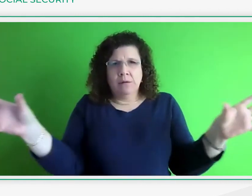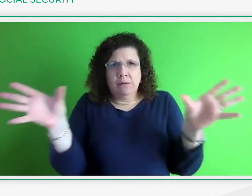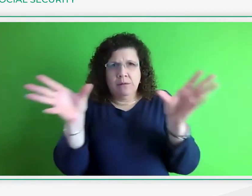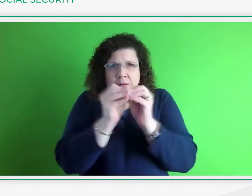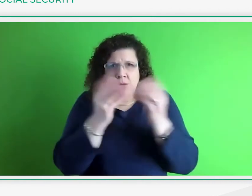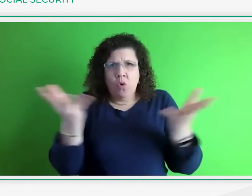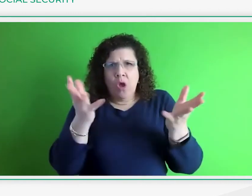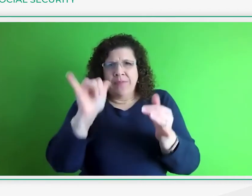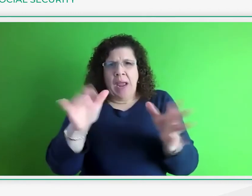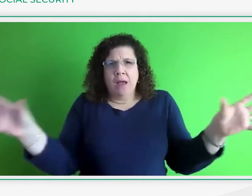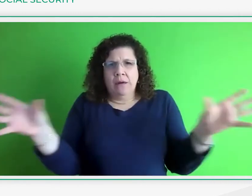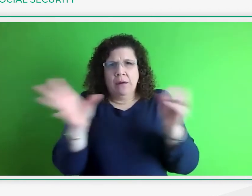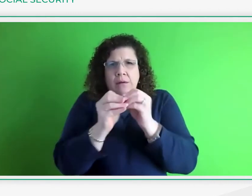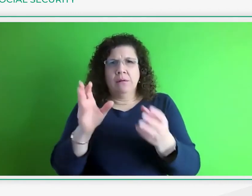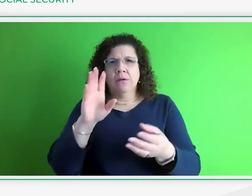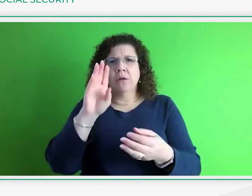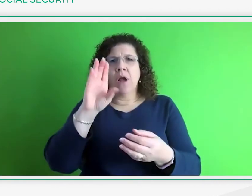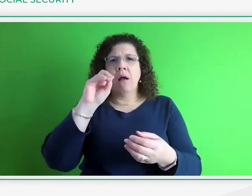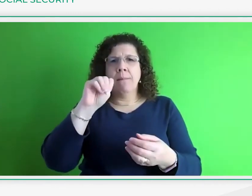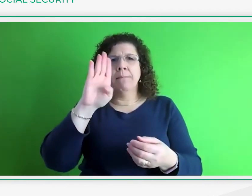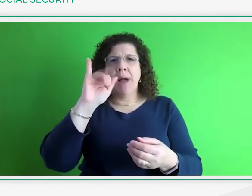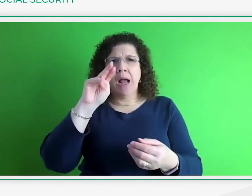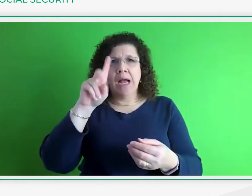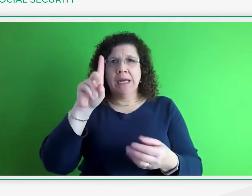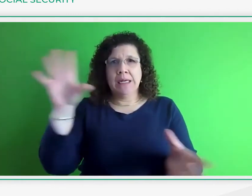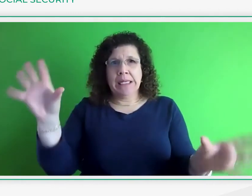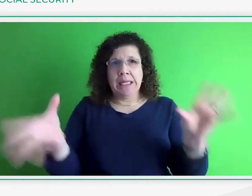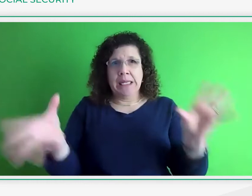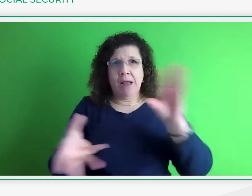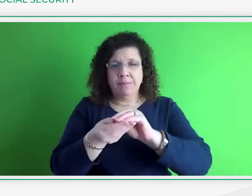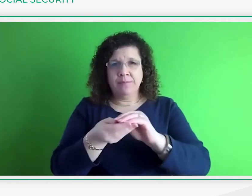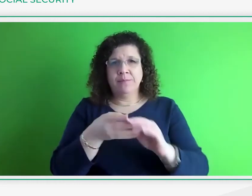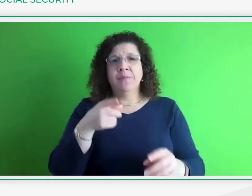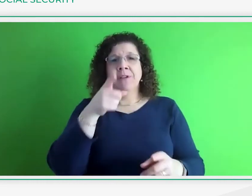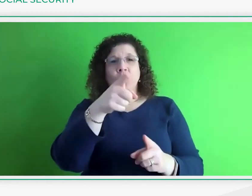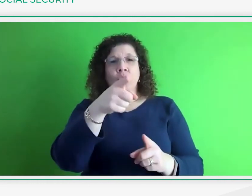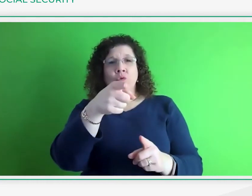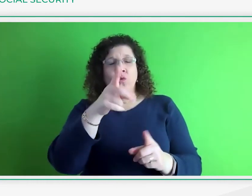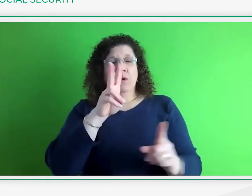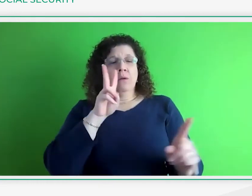Say that you're getting all 3 of these sources of income. What is that total combined income for you?